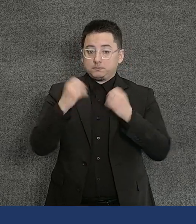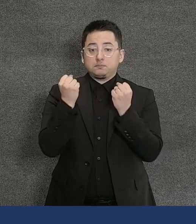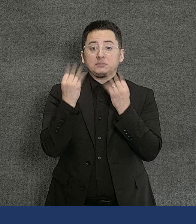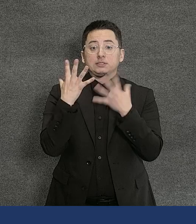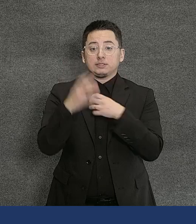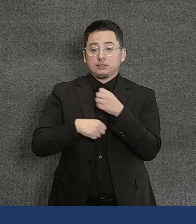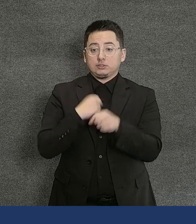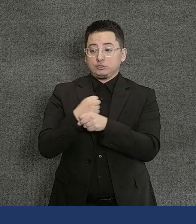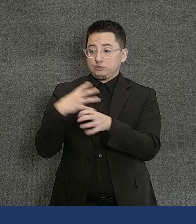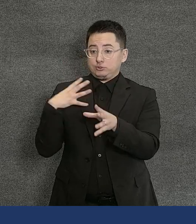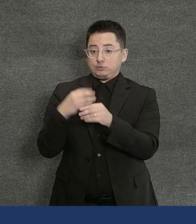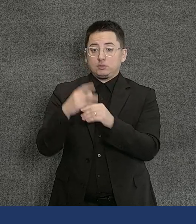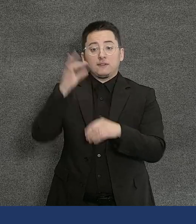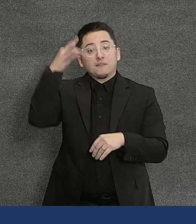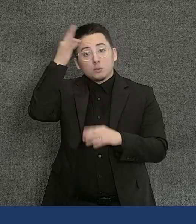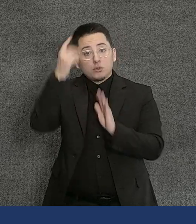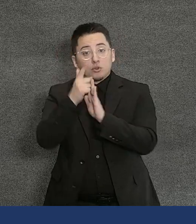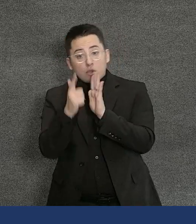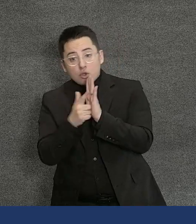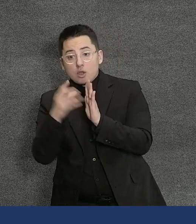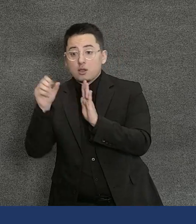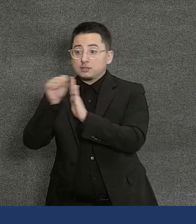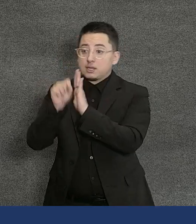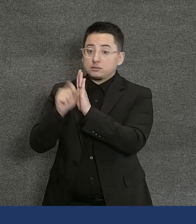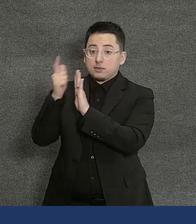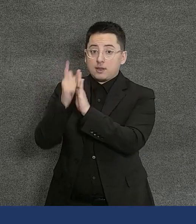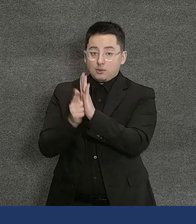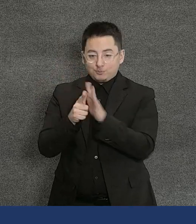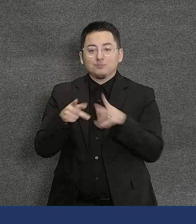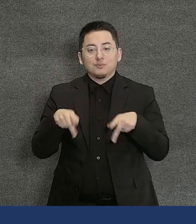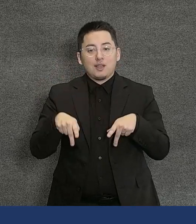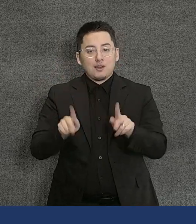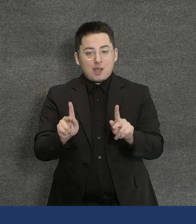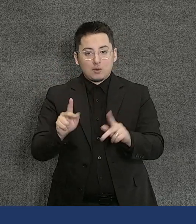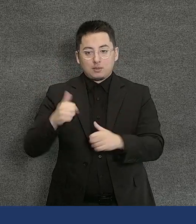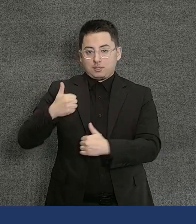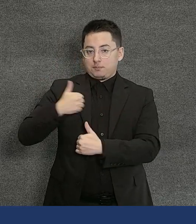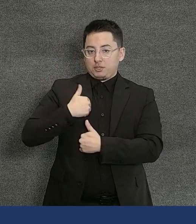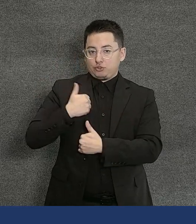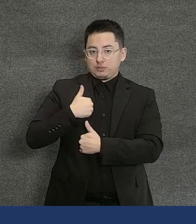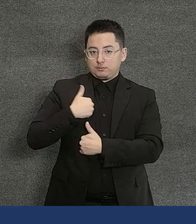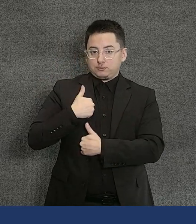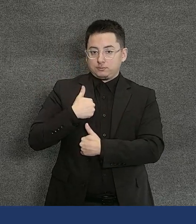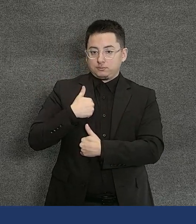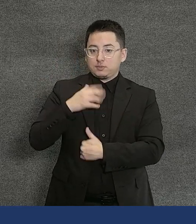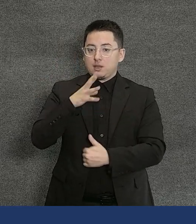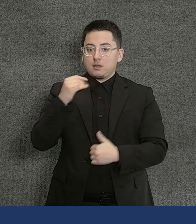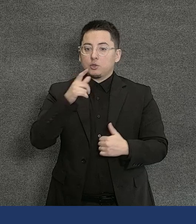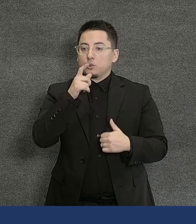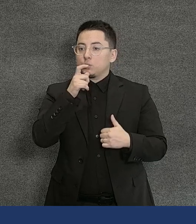laws that allow overseas and military voters to have certain privileges when it comes to voting.